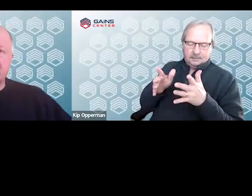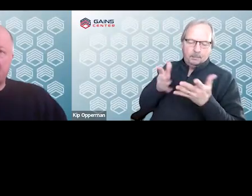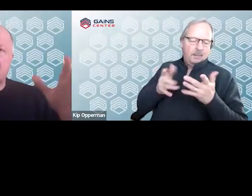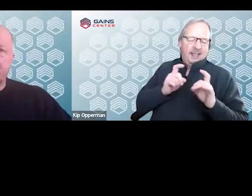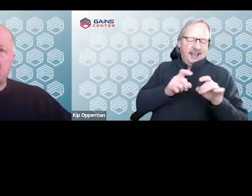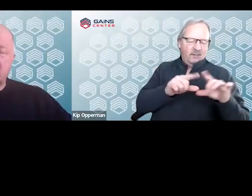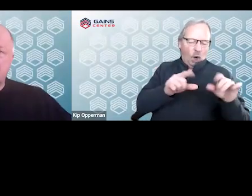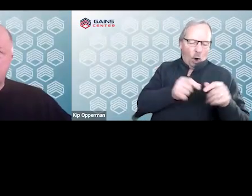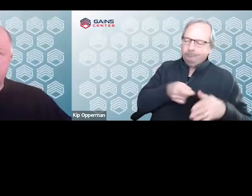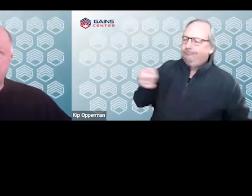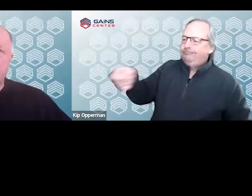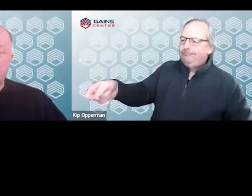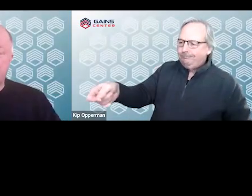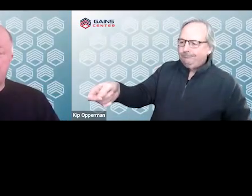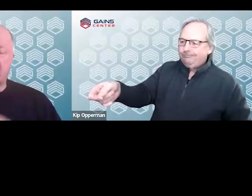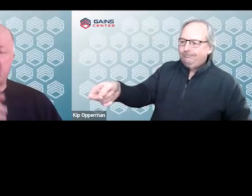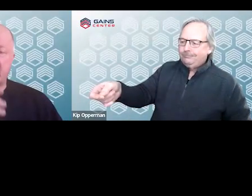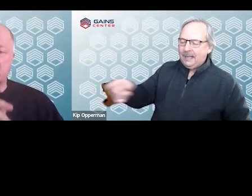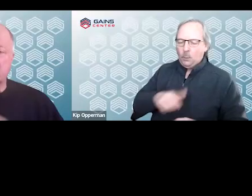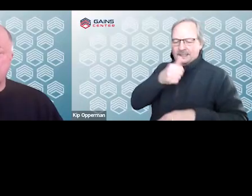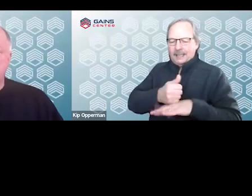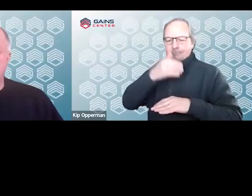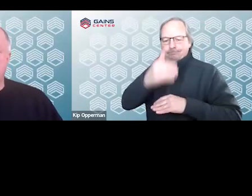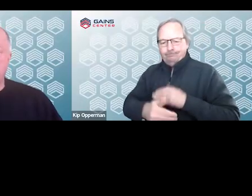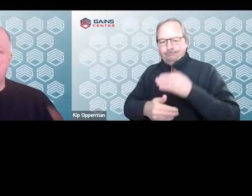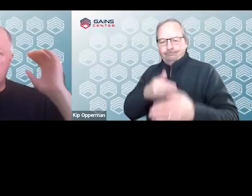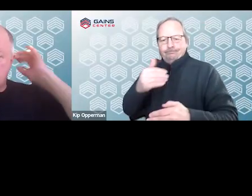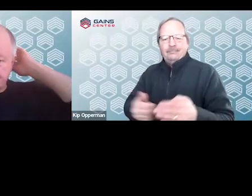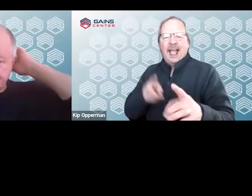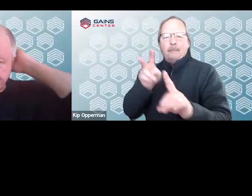And it's set up in a systematic application of a protocol.